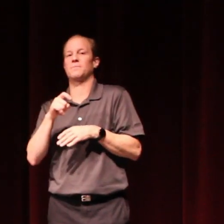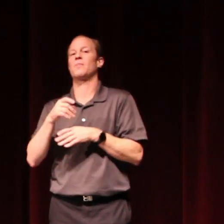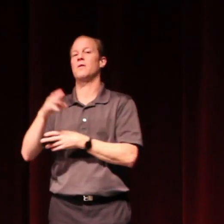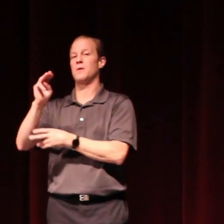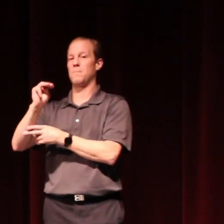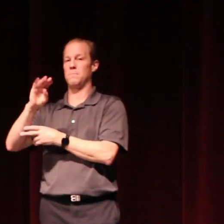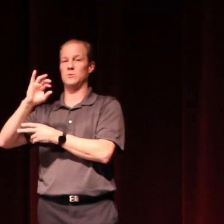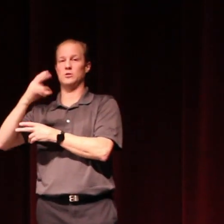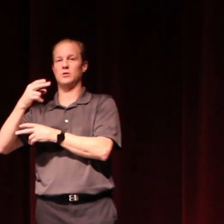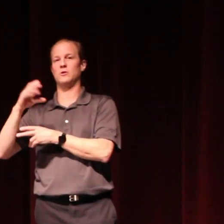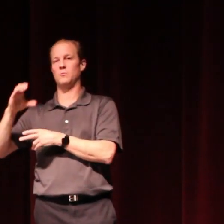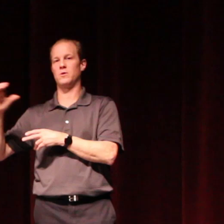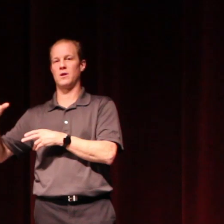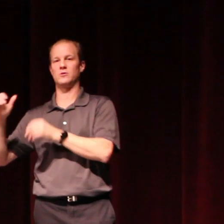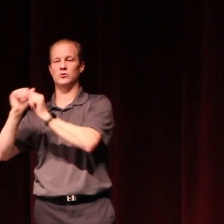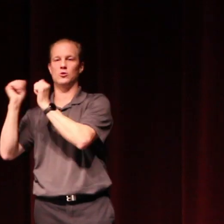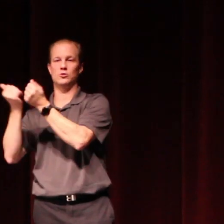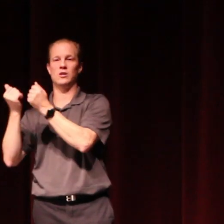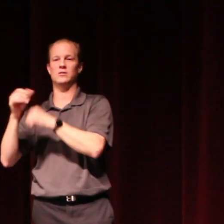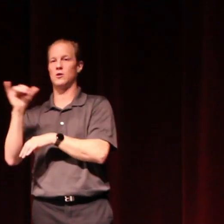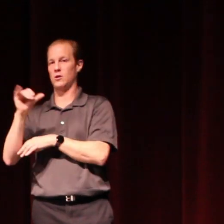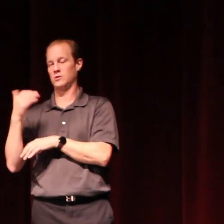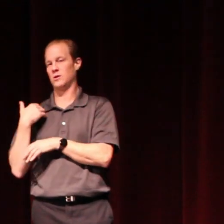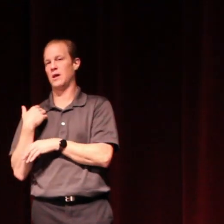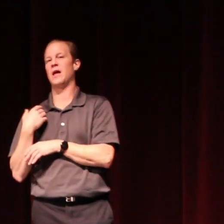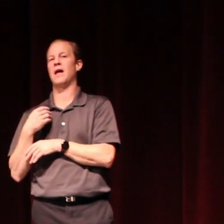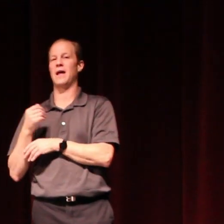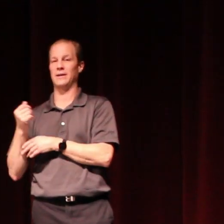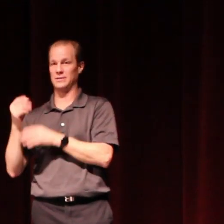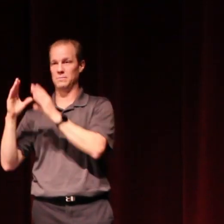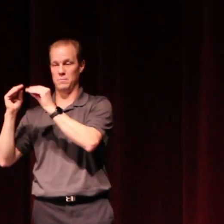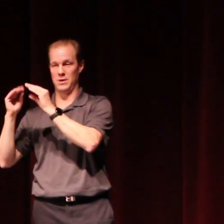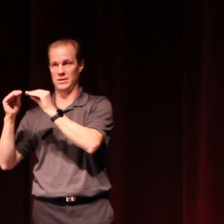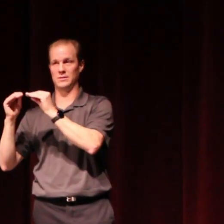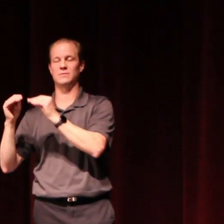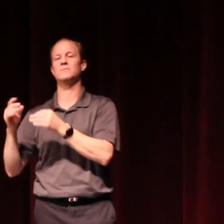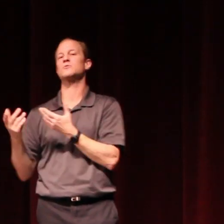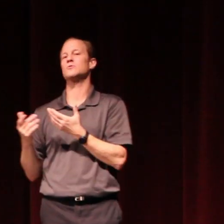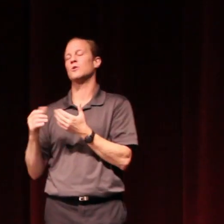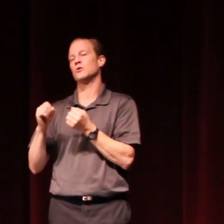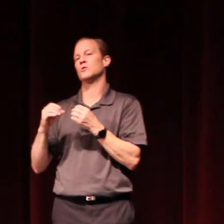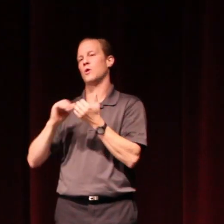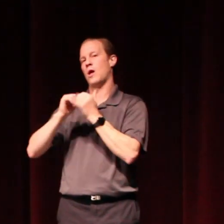training opportunities throughout the year. How will you manage your time to ensure that you are